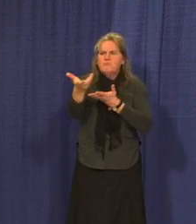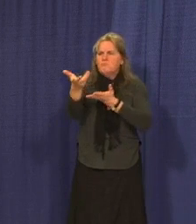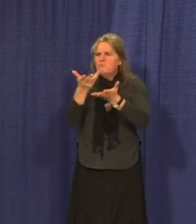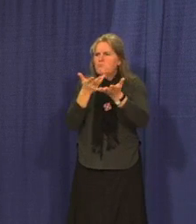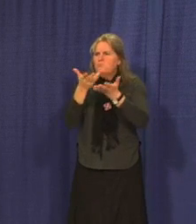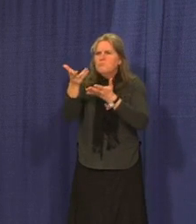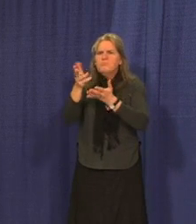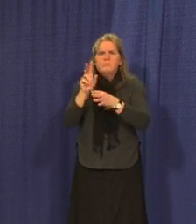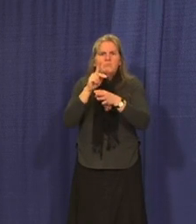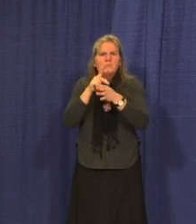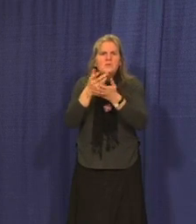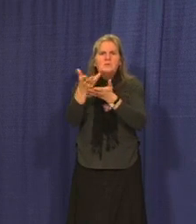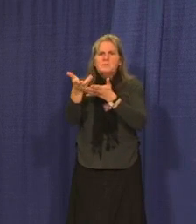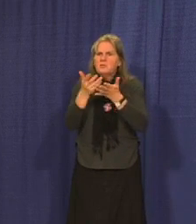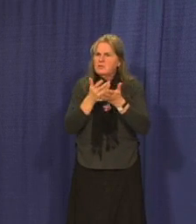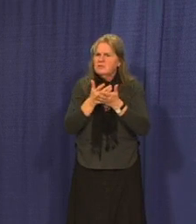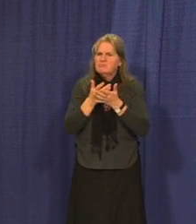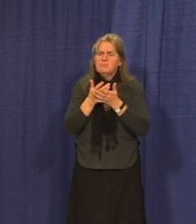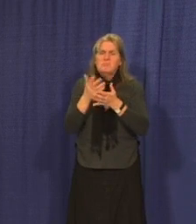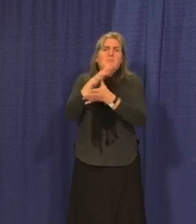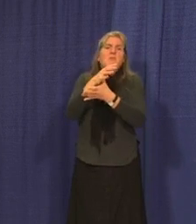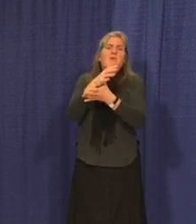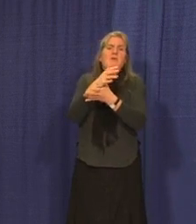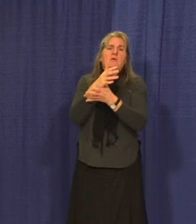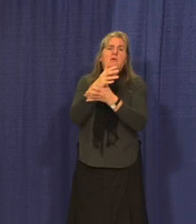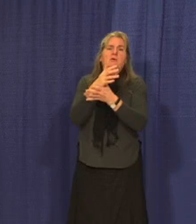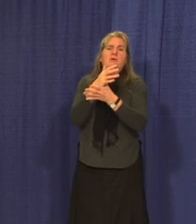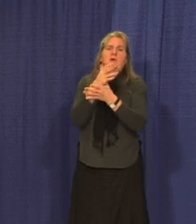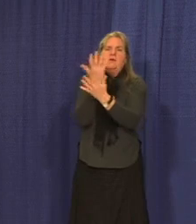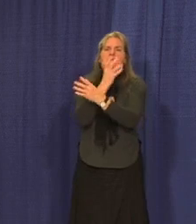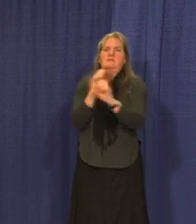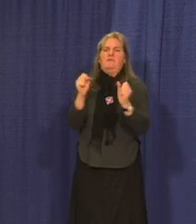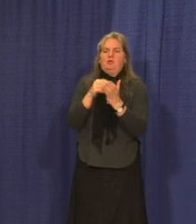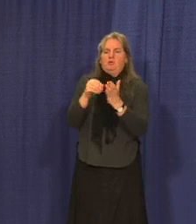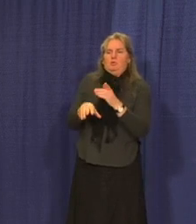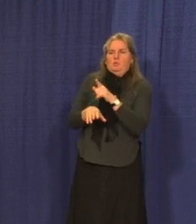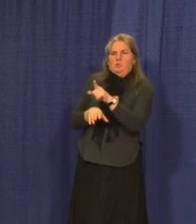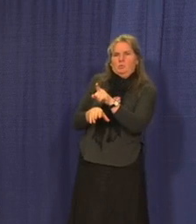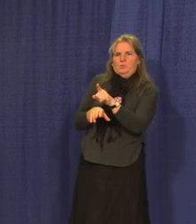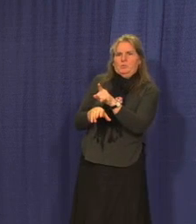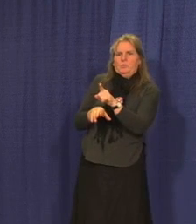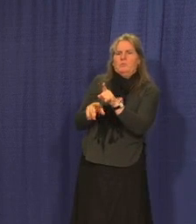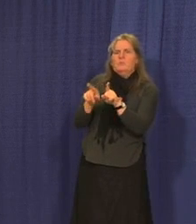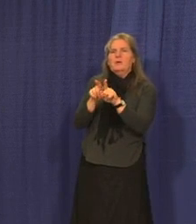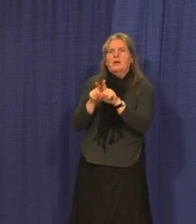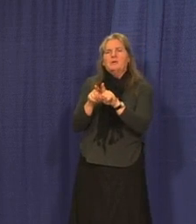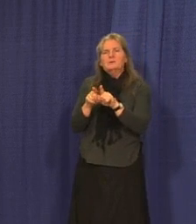make sure to first and foremost maximize the safety of our